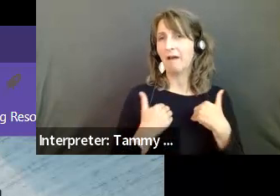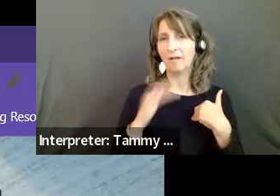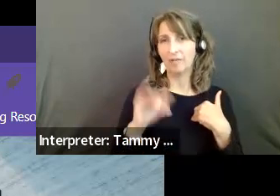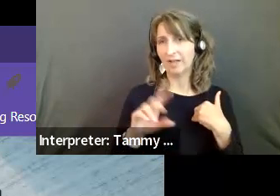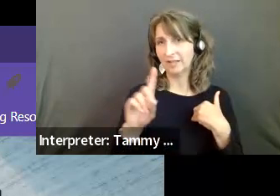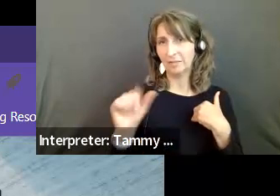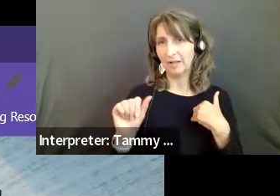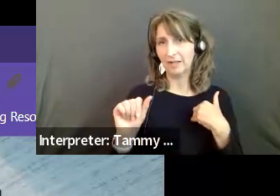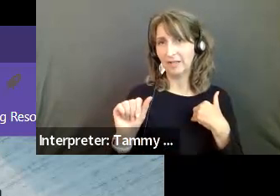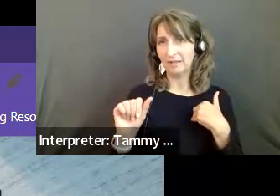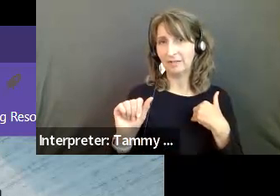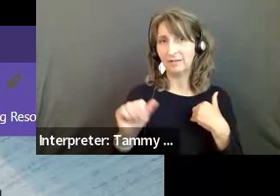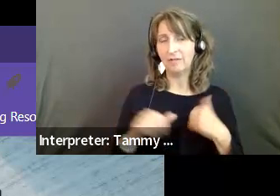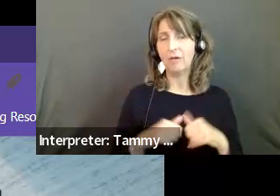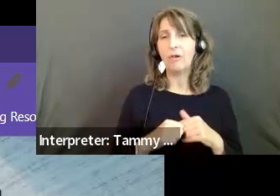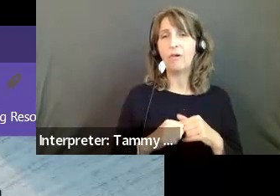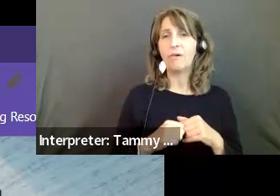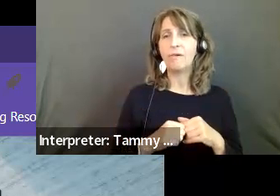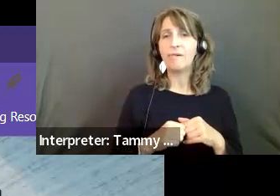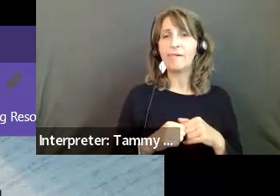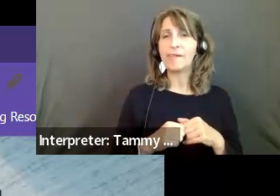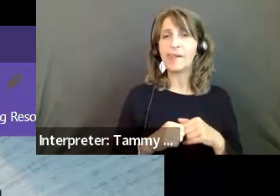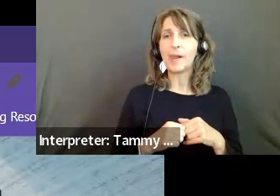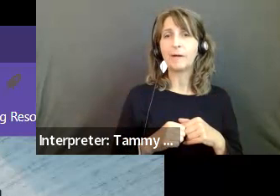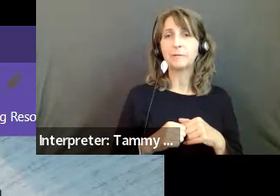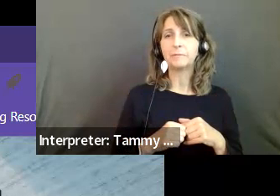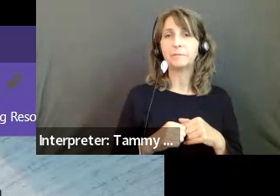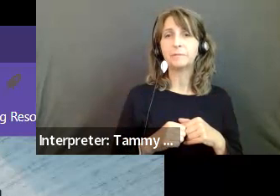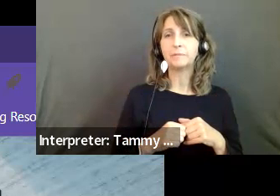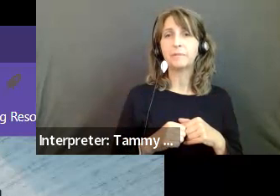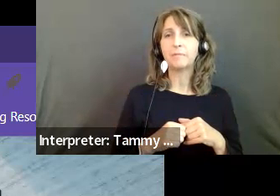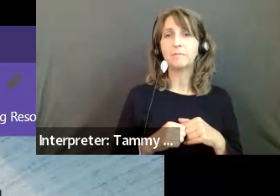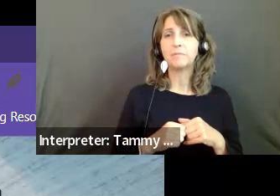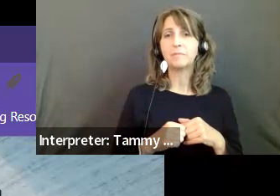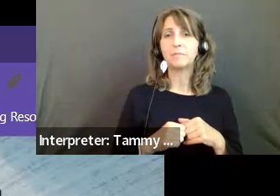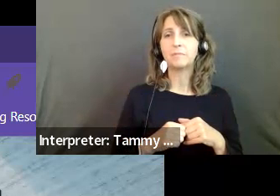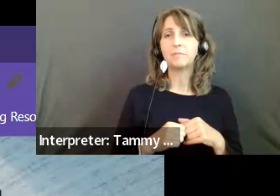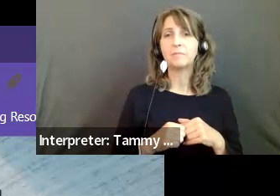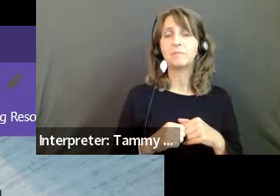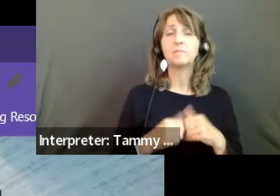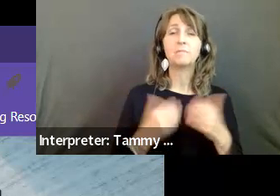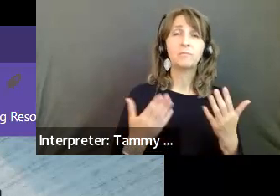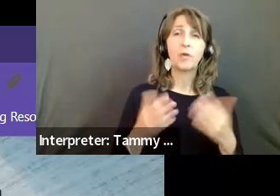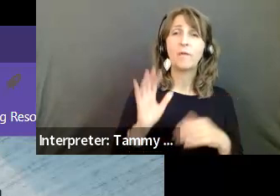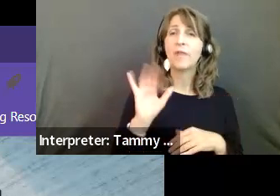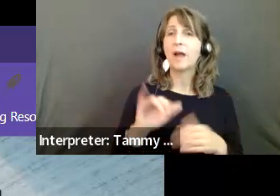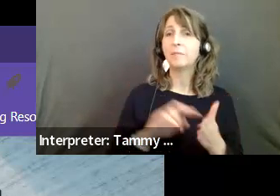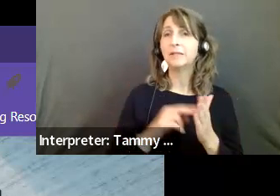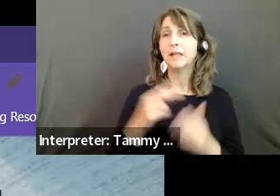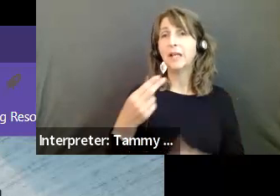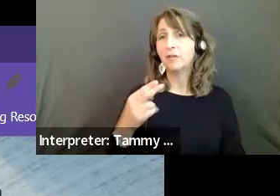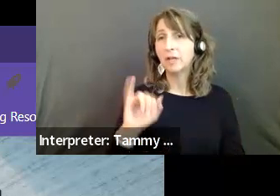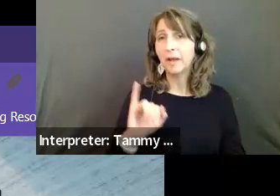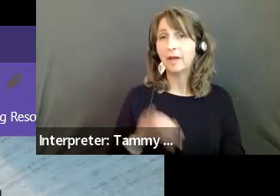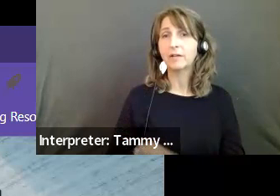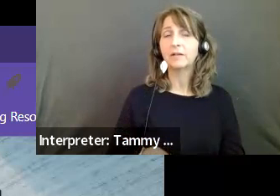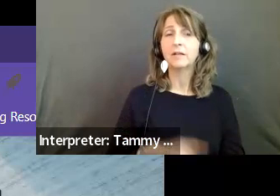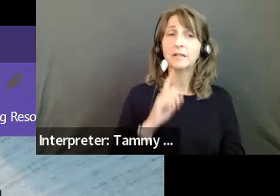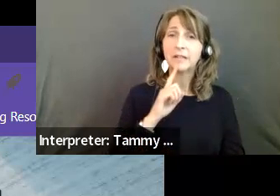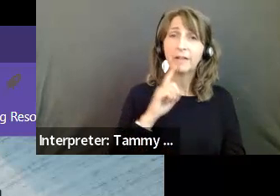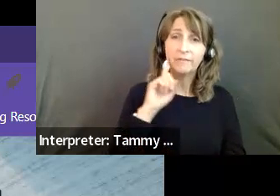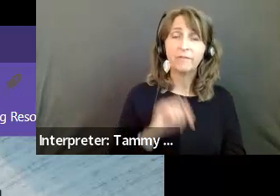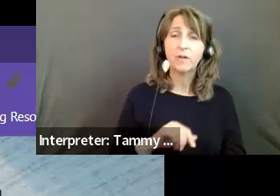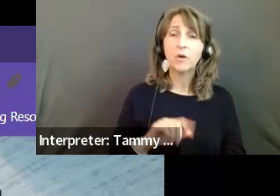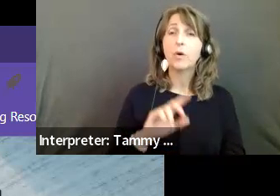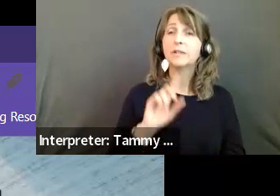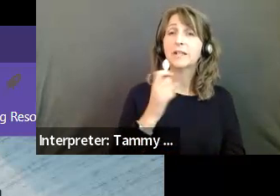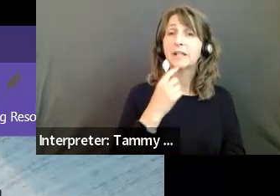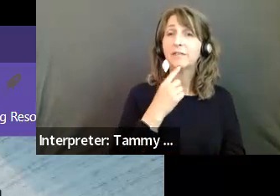And their disability doesn't It's more common with like. Hearing impaired death or a significant cognitive or physical disability.